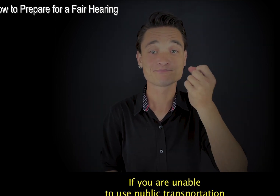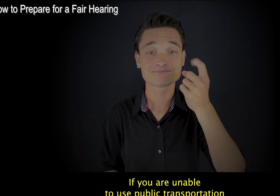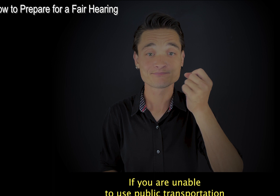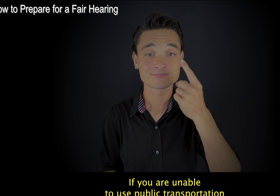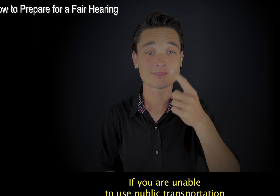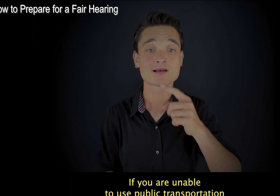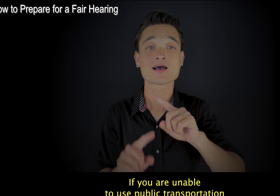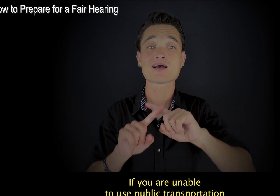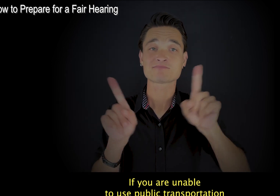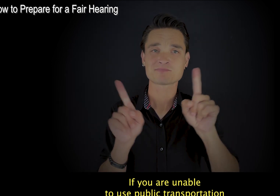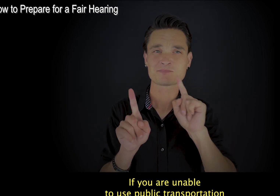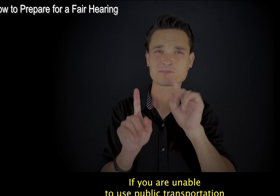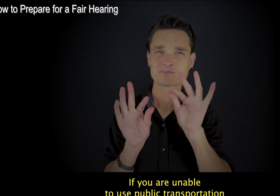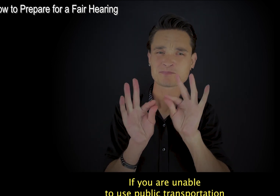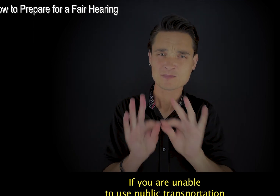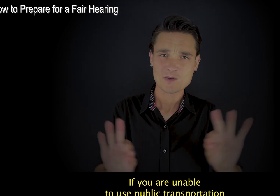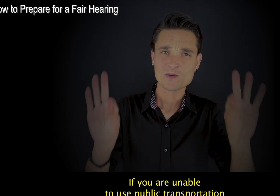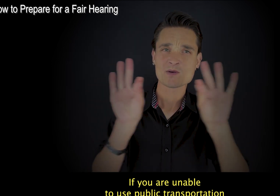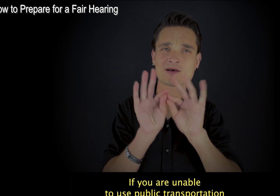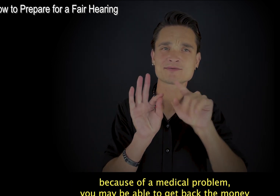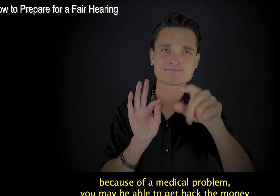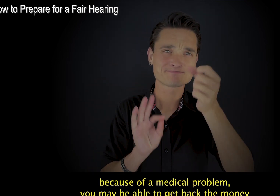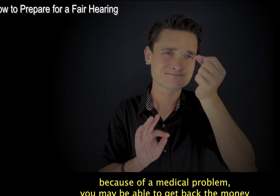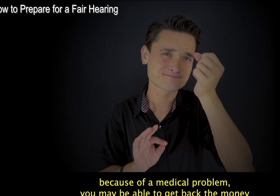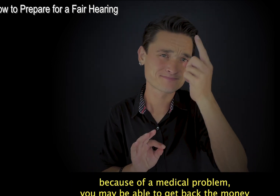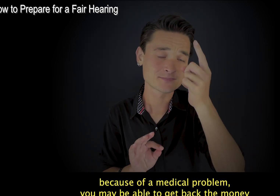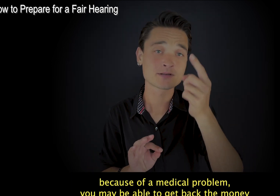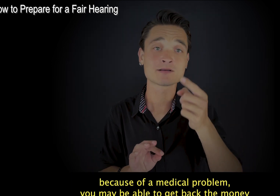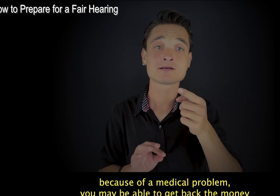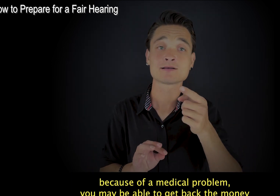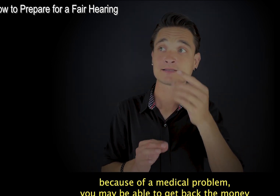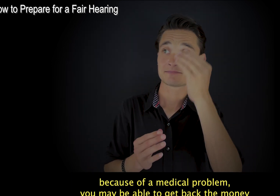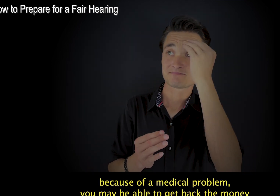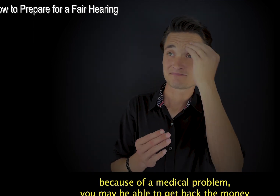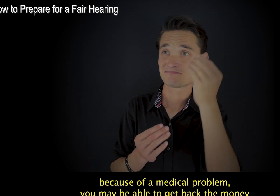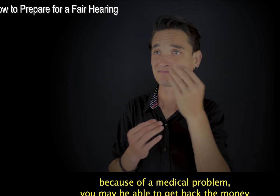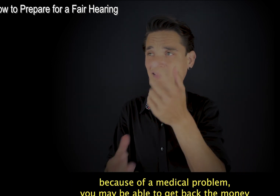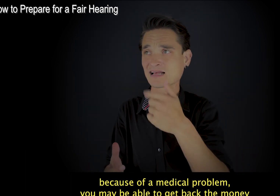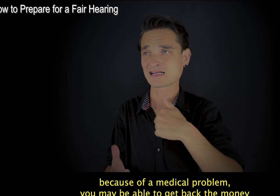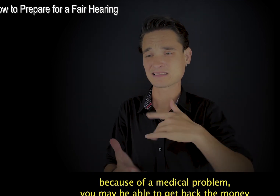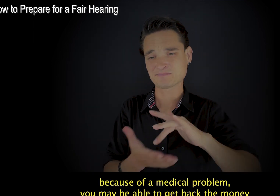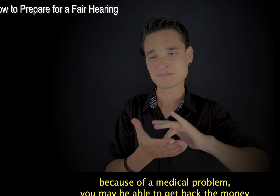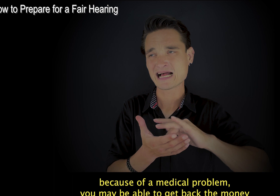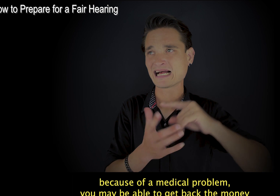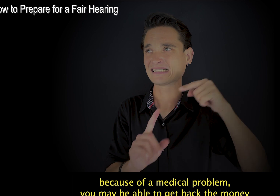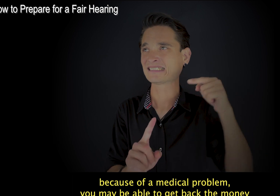If you are unable to use public transportation because of a medical problem, you may be able to get back the money